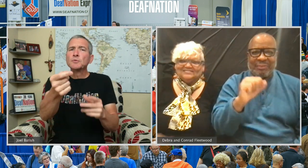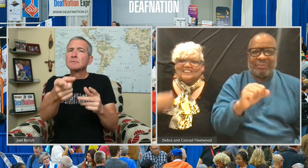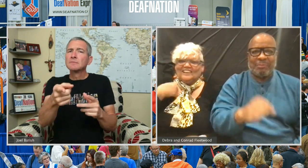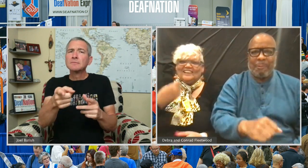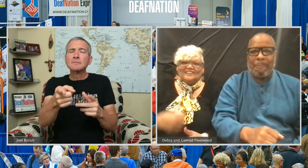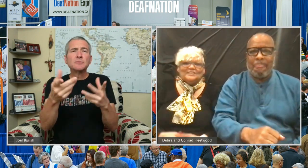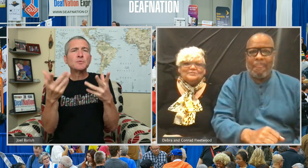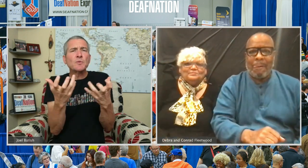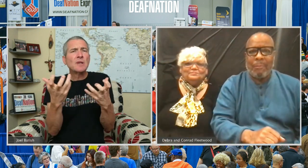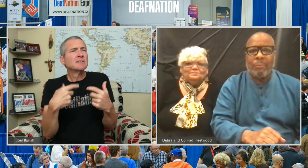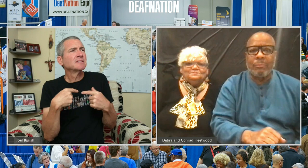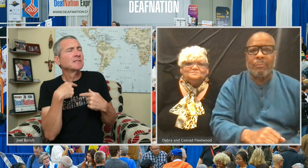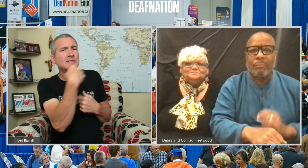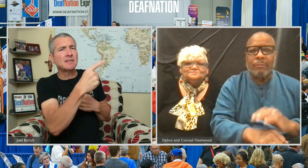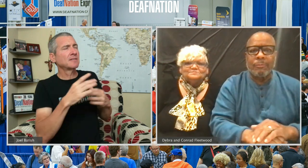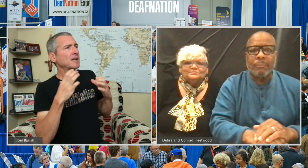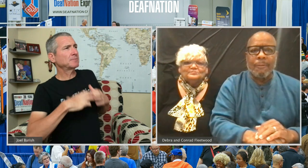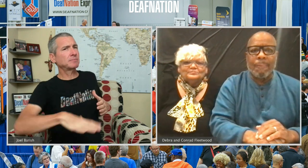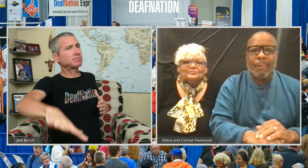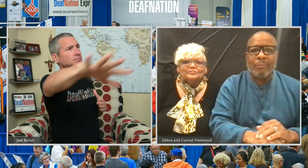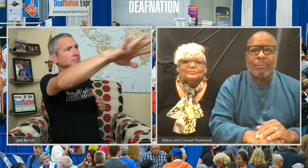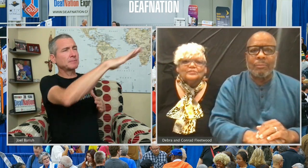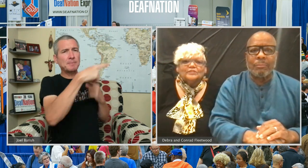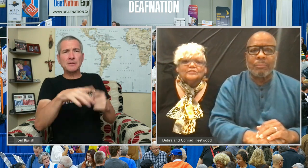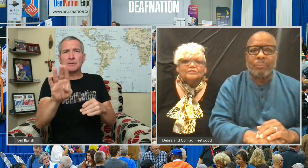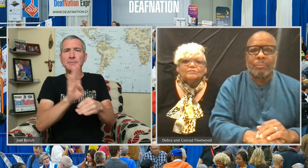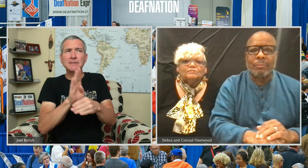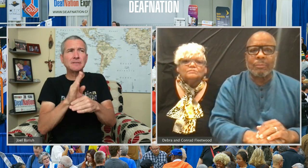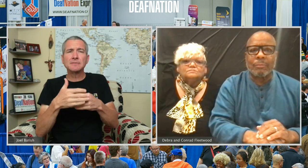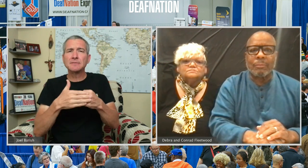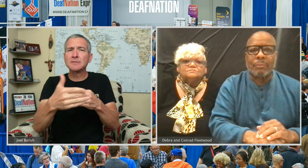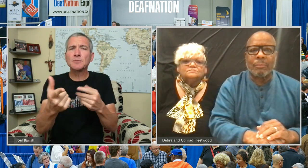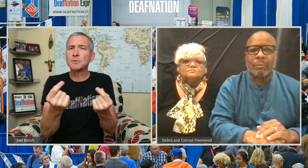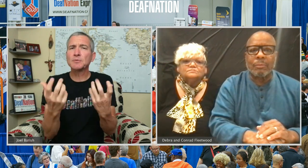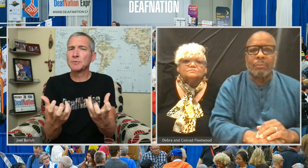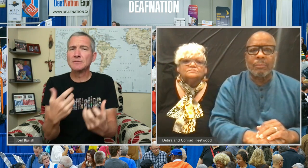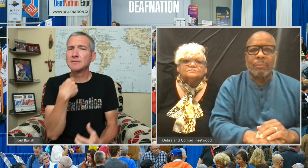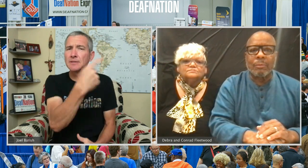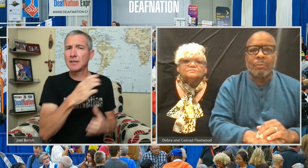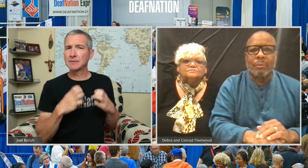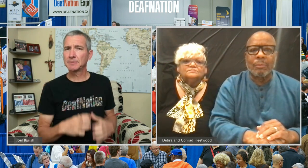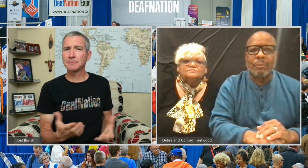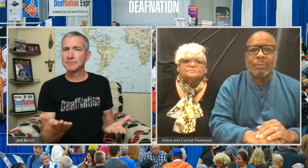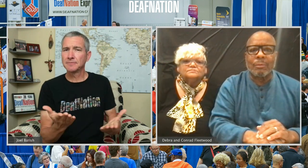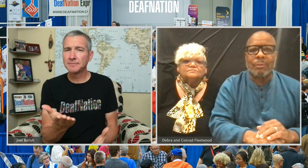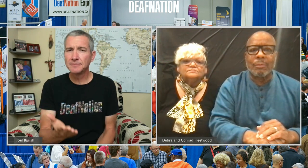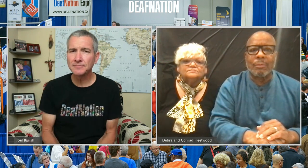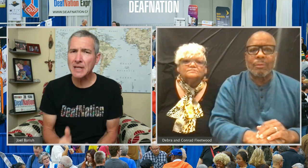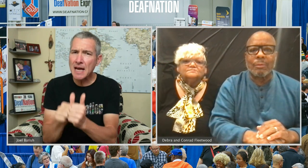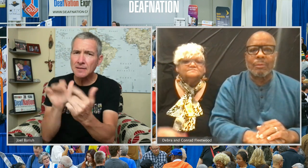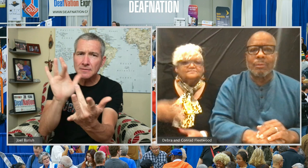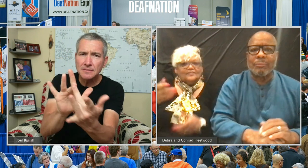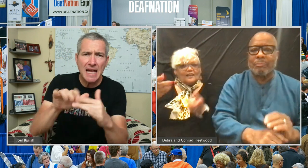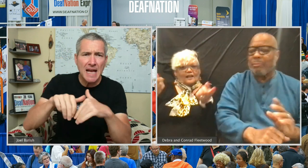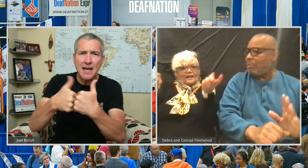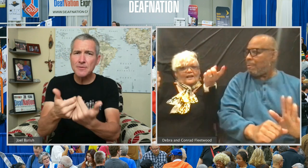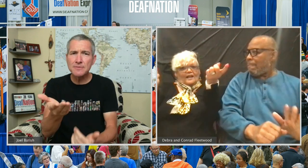What do you want to tell customers about your business? What do you want to tell the customers? How can they get in touch with you?